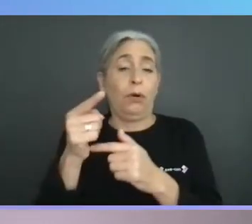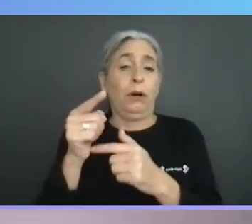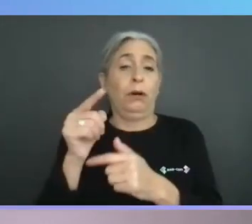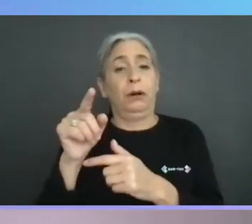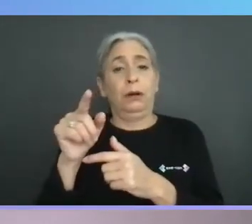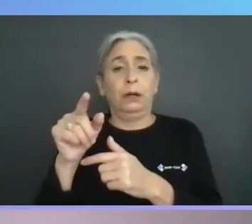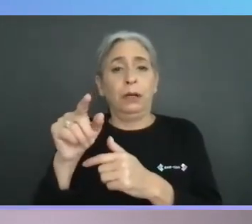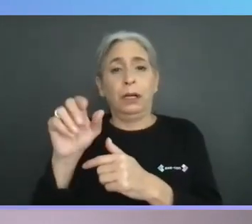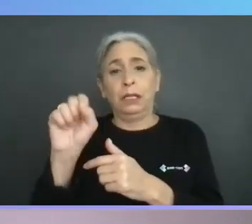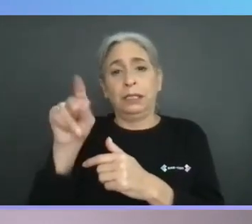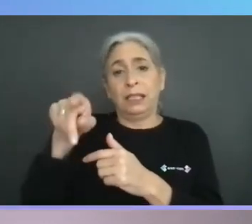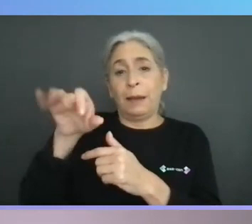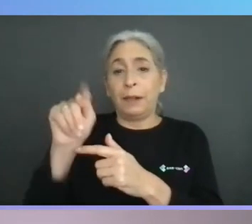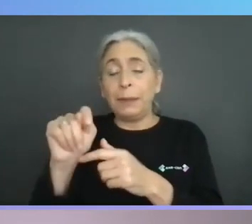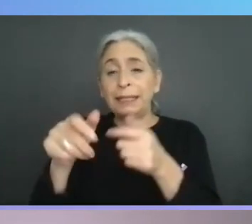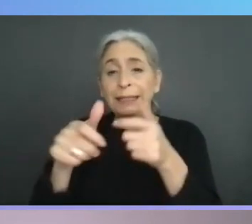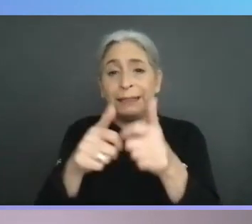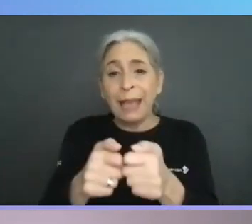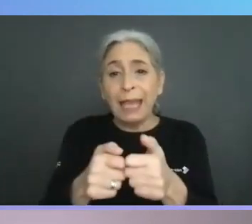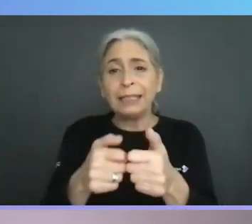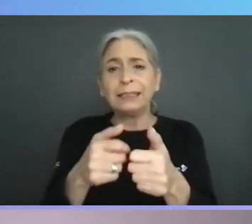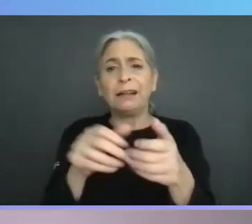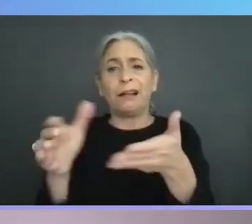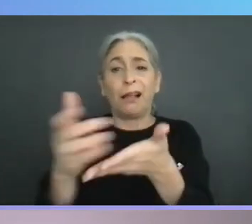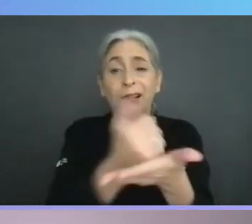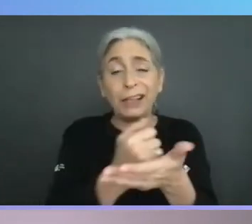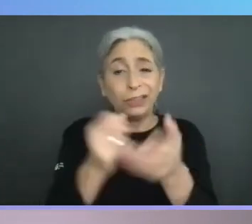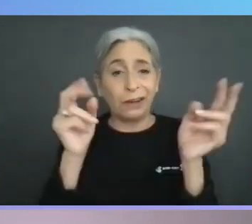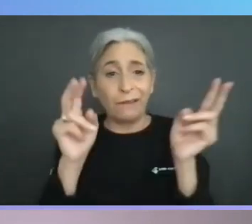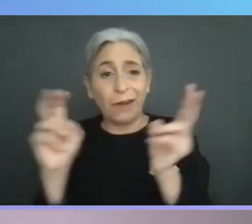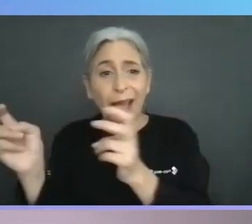in its own right? Is it to orient a user or visitor, is it